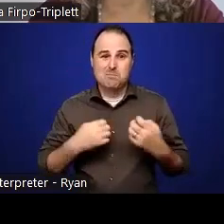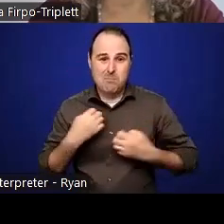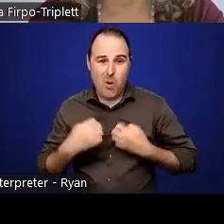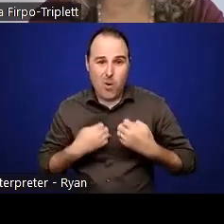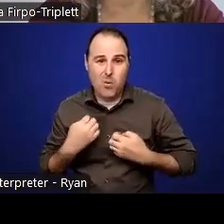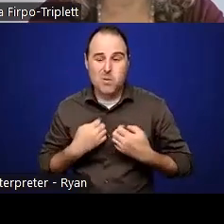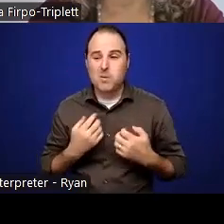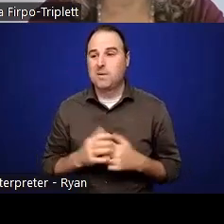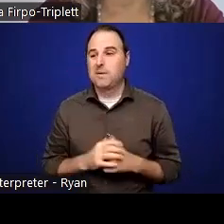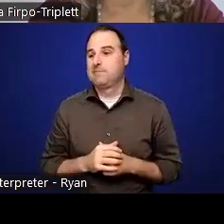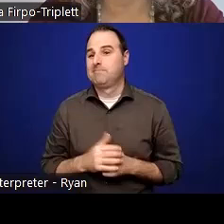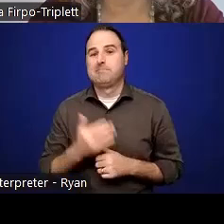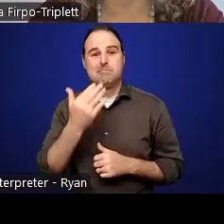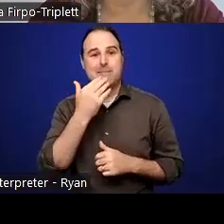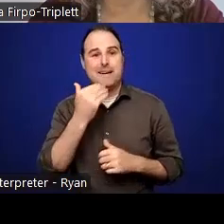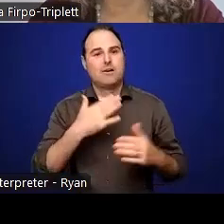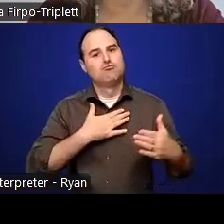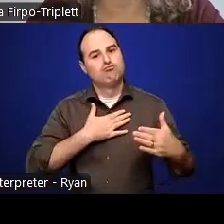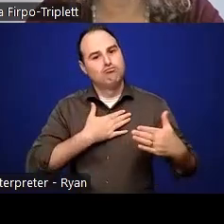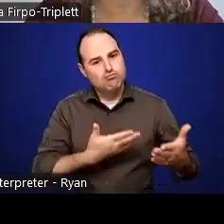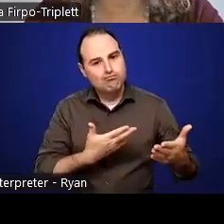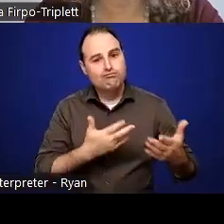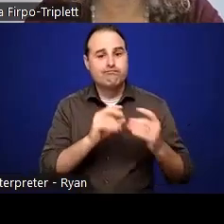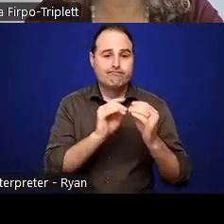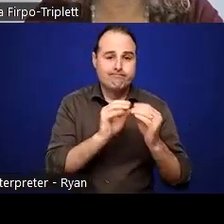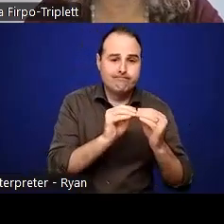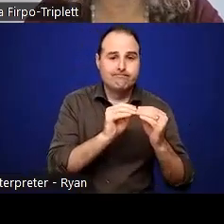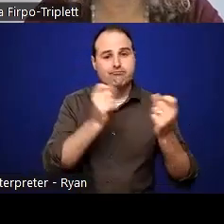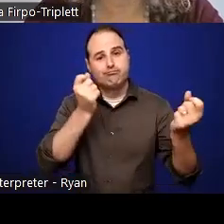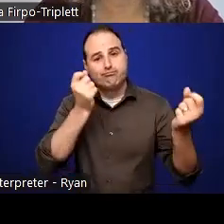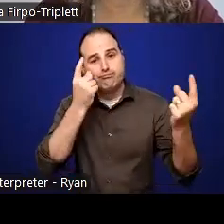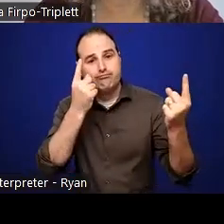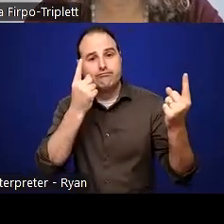better compromise with each other, understand each other better, had more open communication,